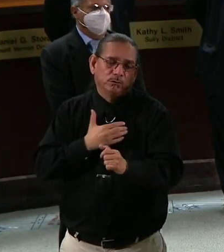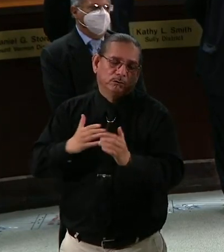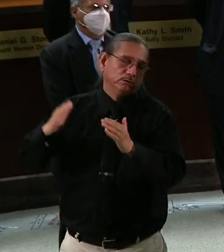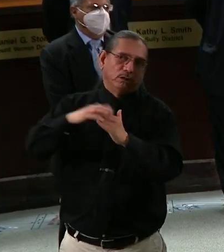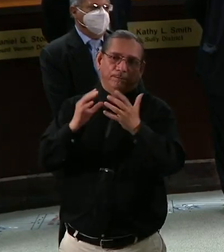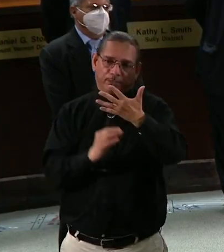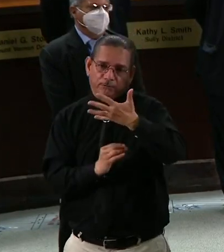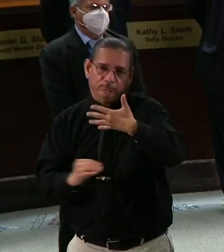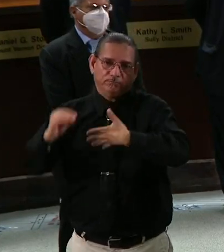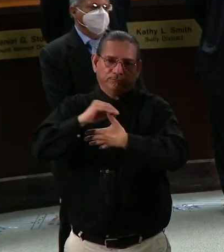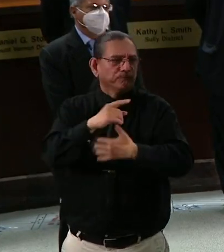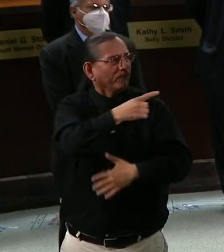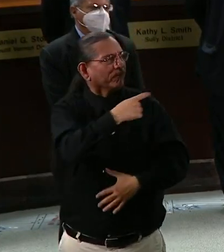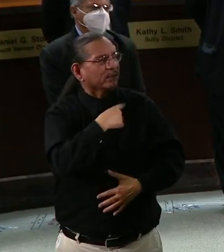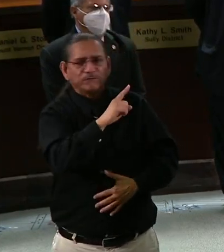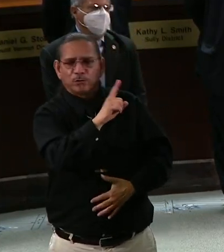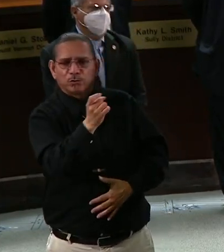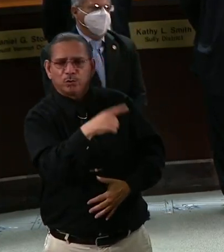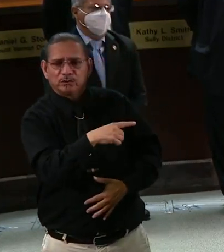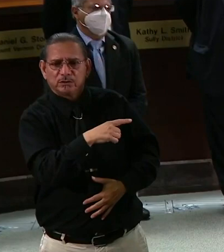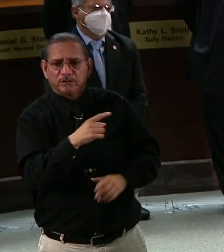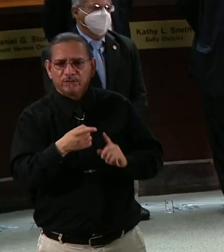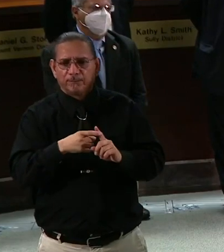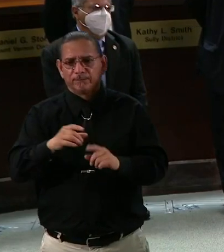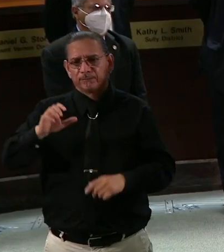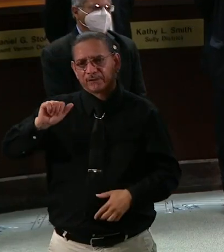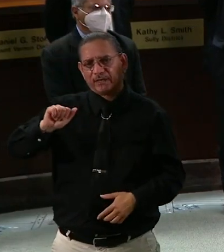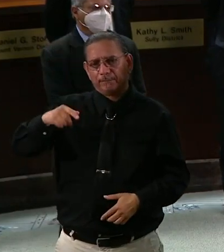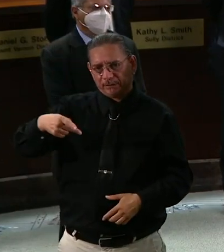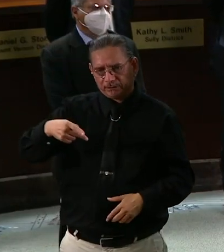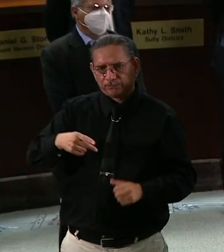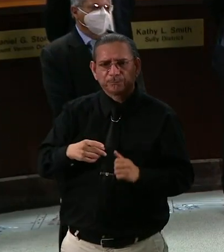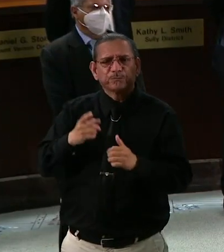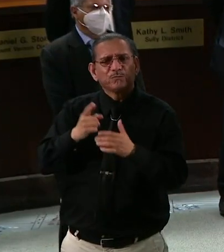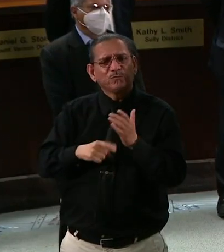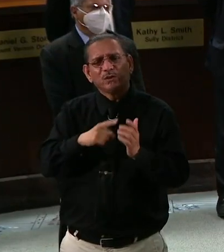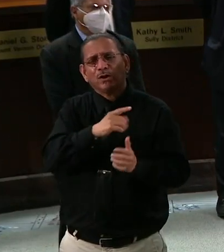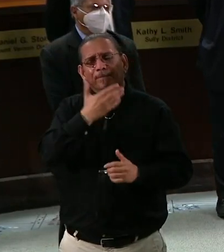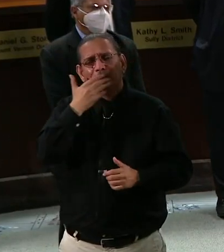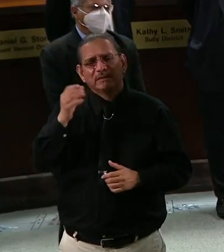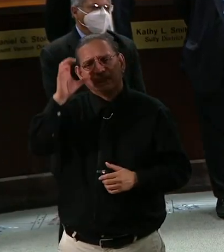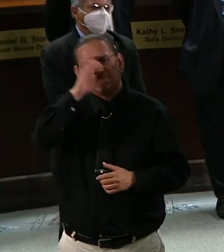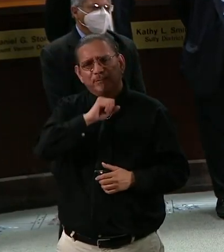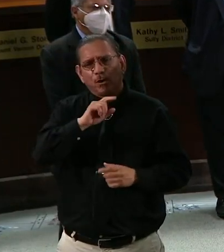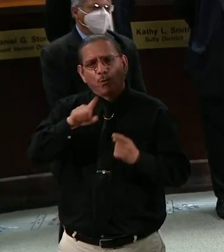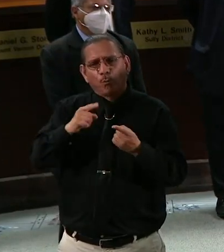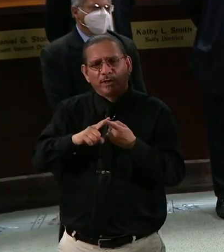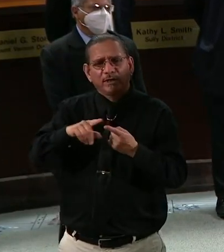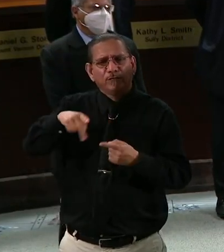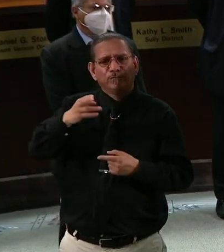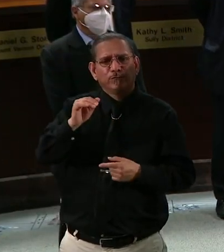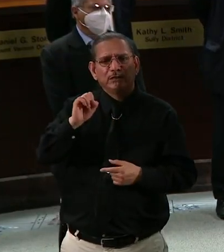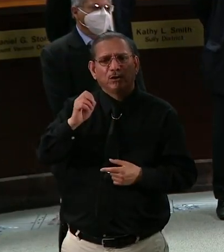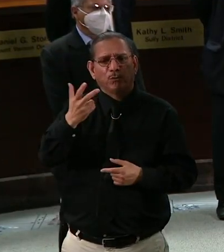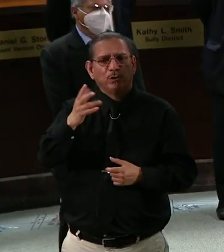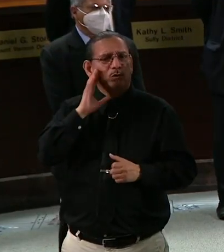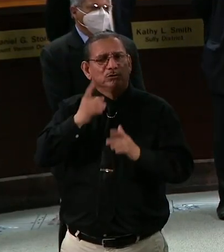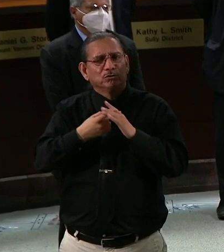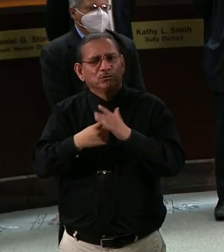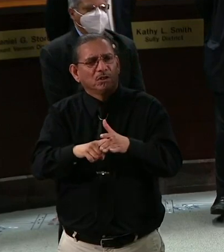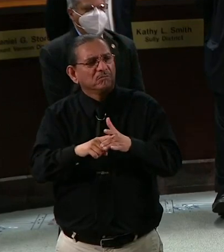HIM THAT IS. GO BACK TO IN A